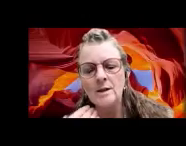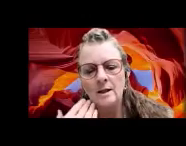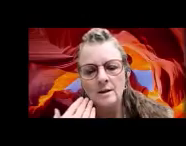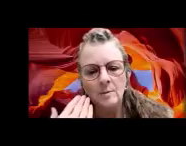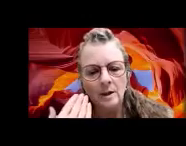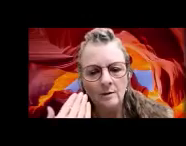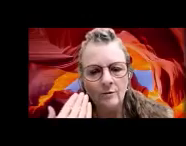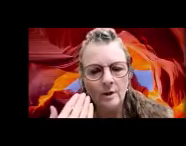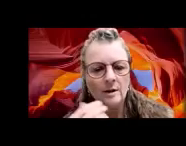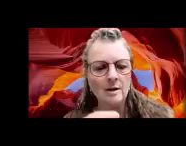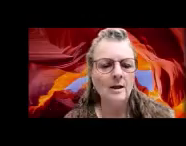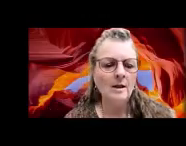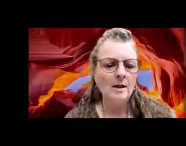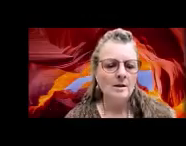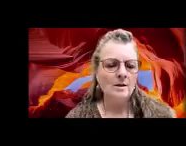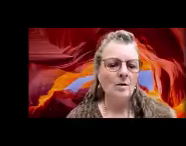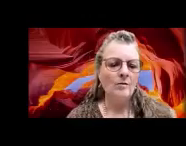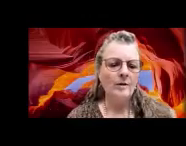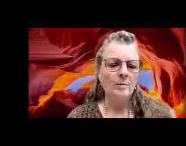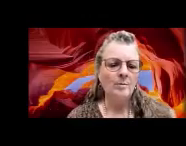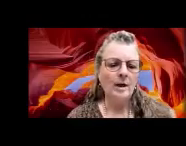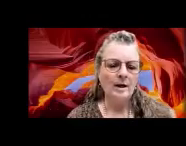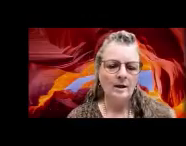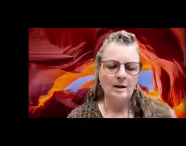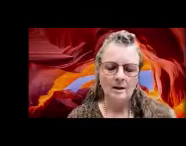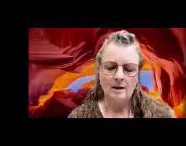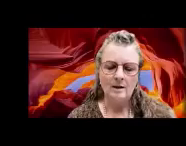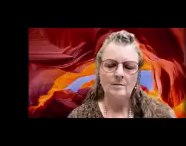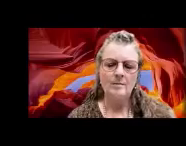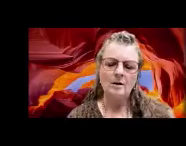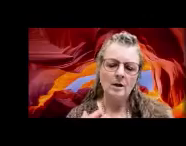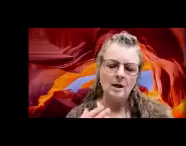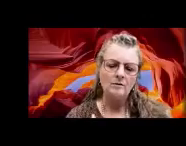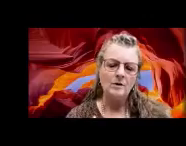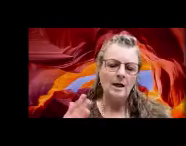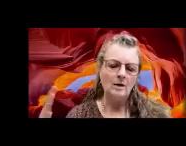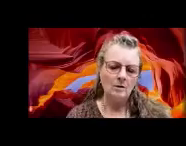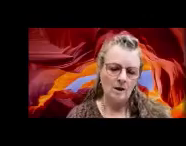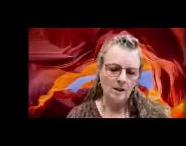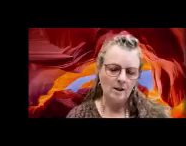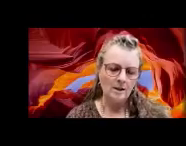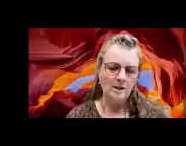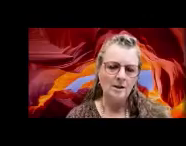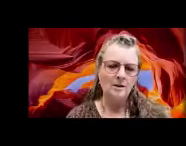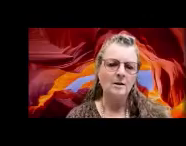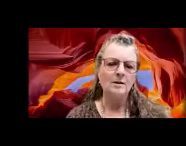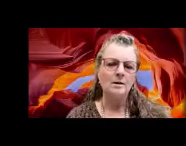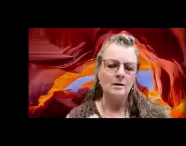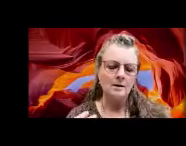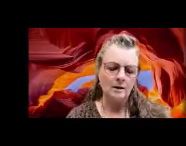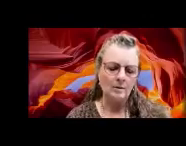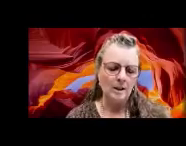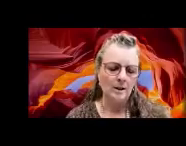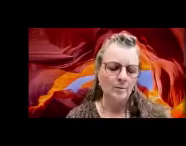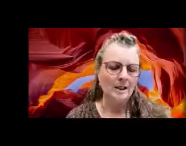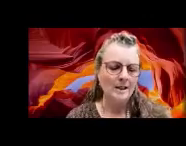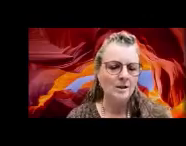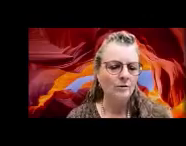saying something different. So hopefully, by either the end of today or our second session, that'll be a little bit easier